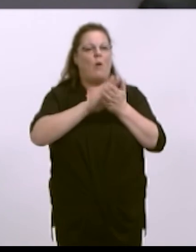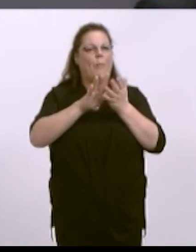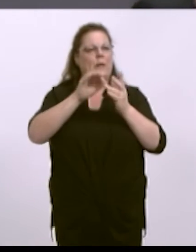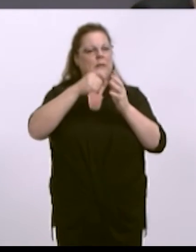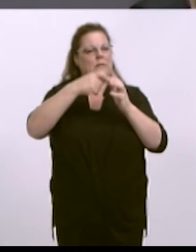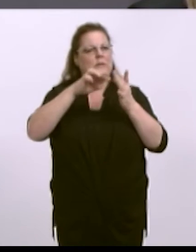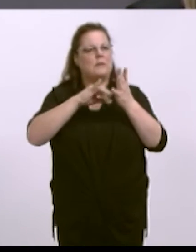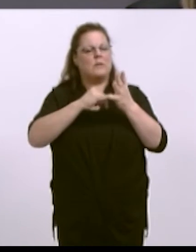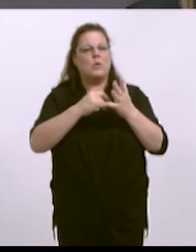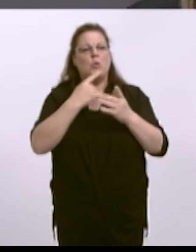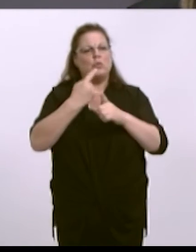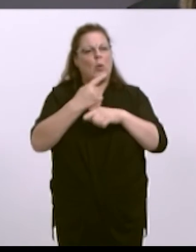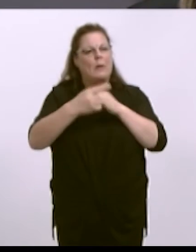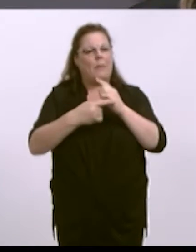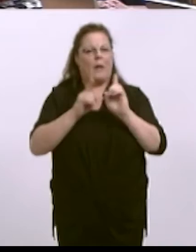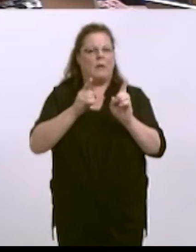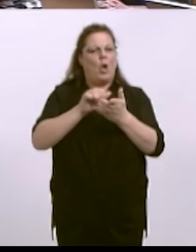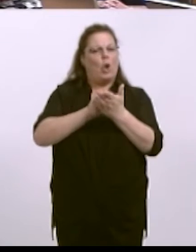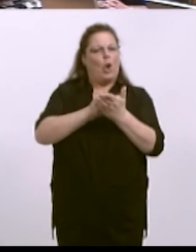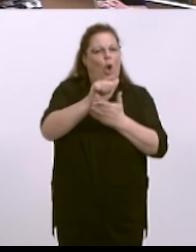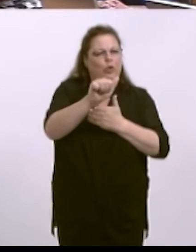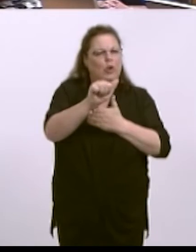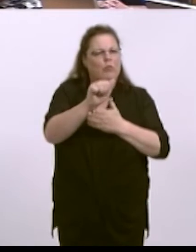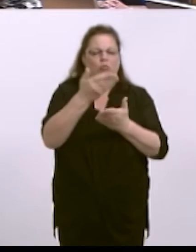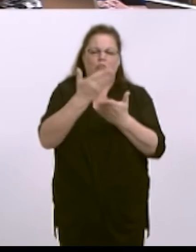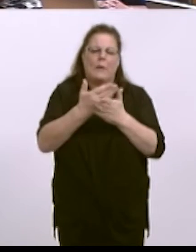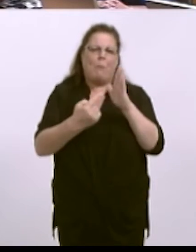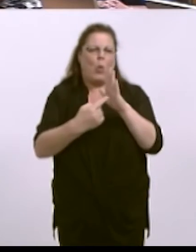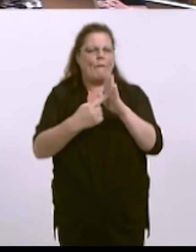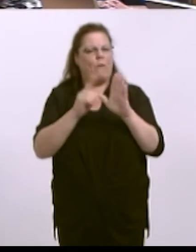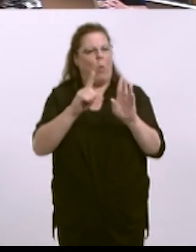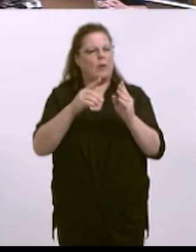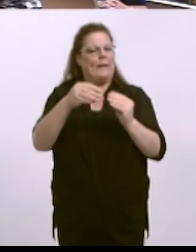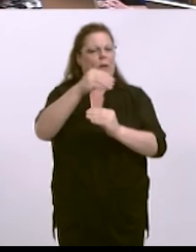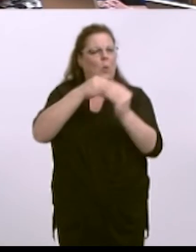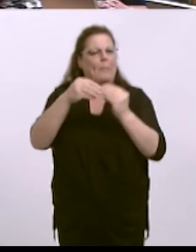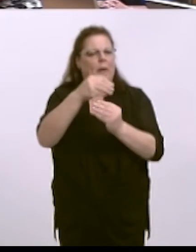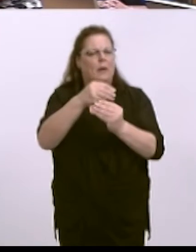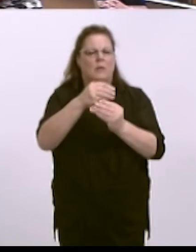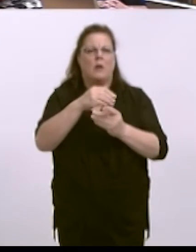all places. It emphasised very strongly how the arts can actually be used as a way of